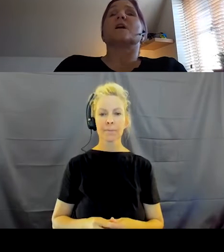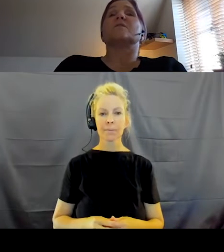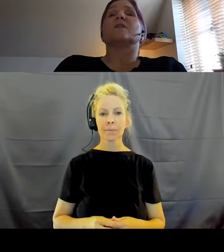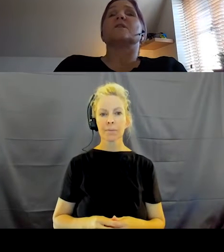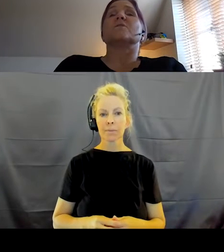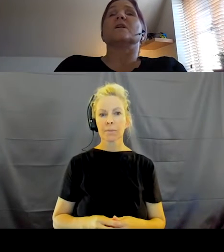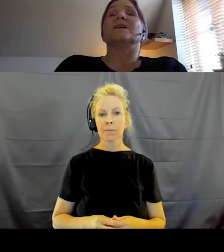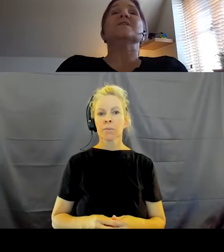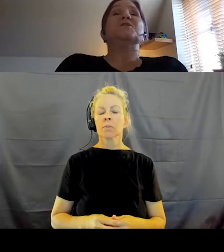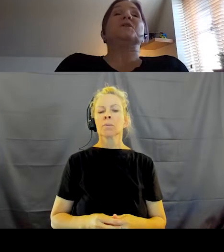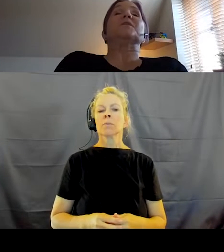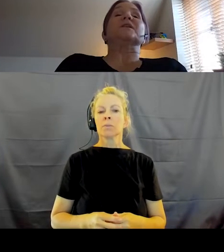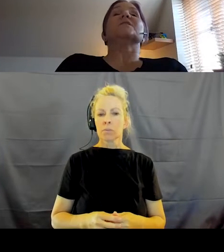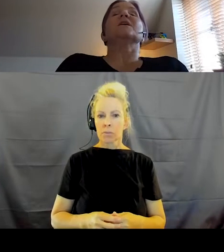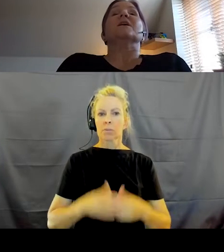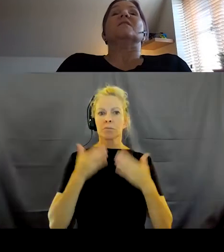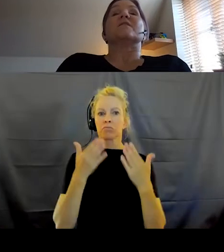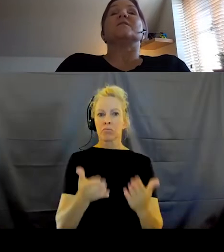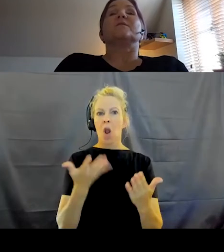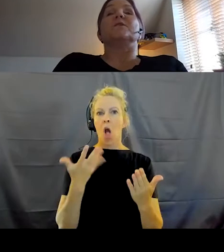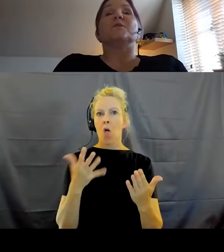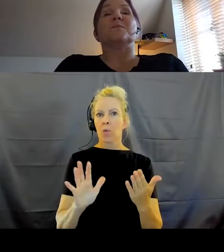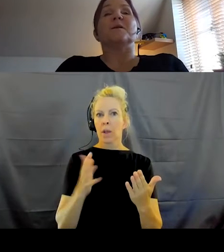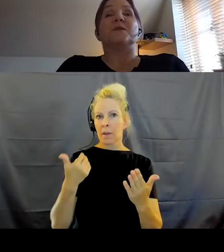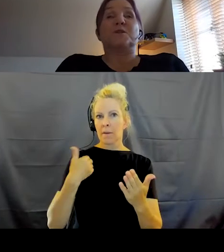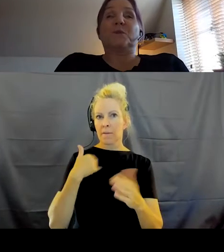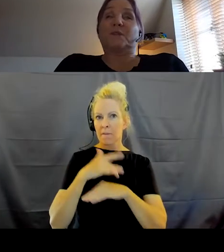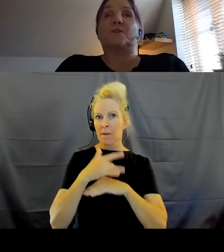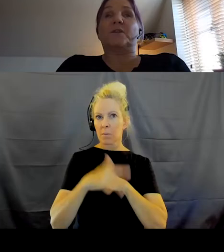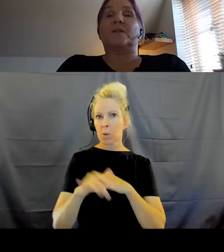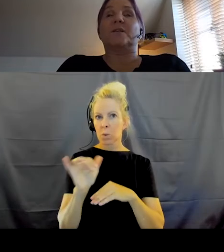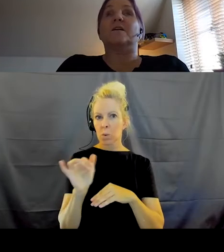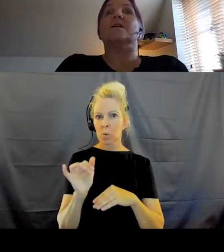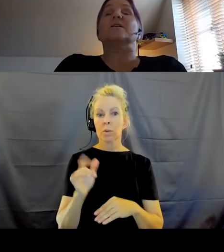cases for this are at the in-screen readers. For those of you familiar with the JAWS screen reader,